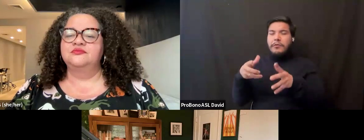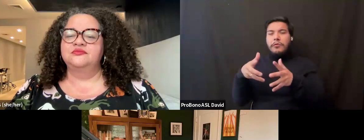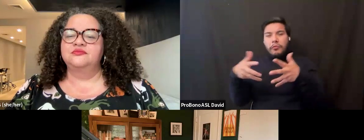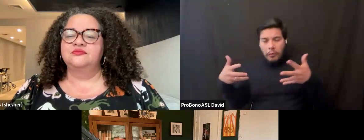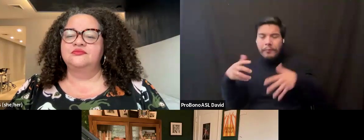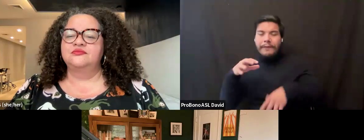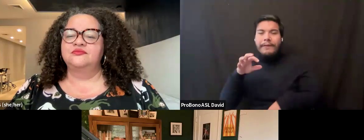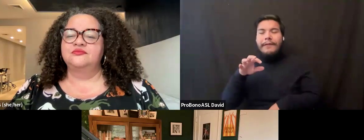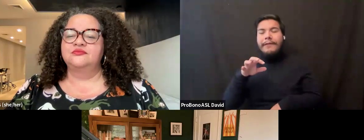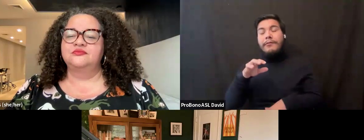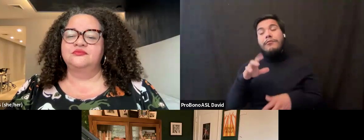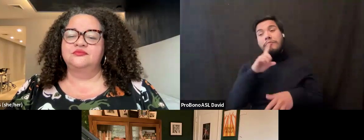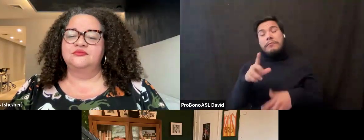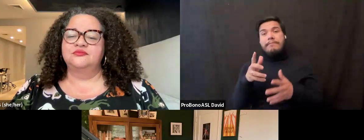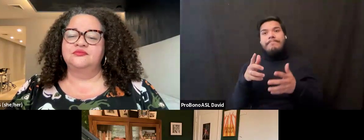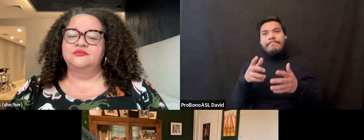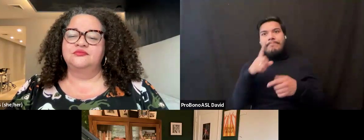So we're talking about folks at the larger end of the size spectrum